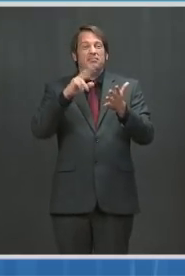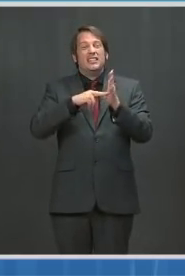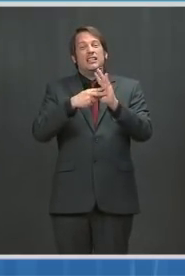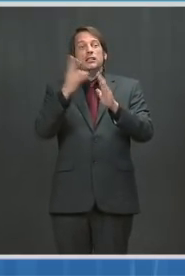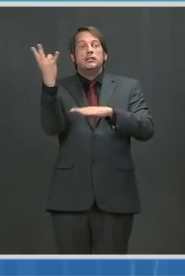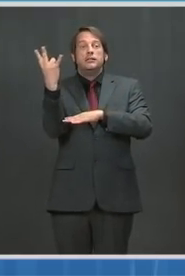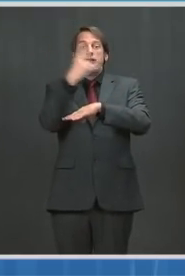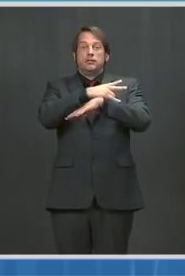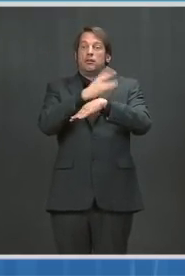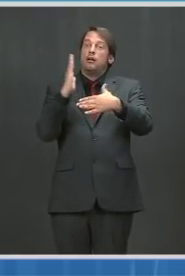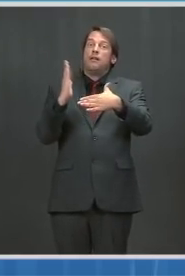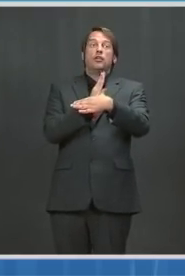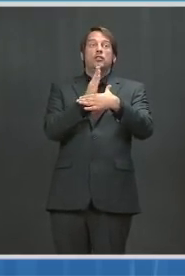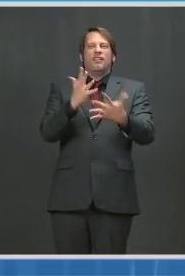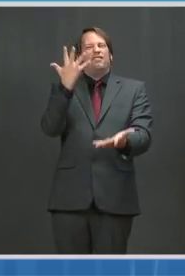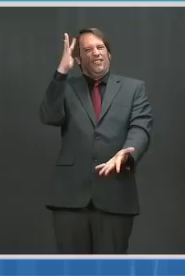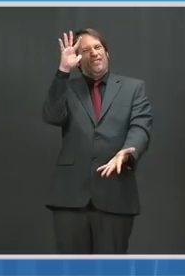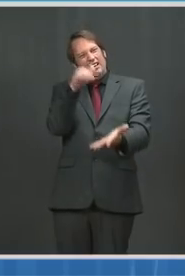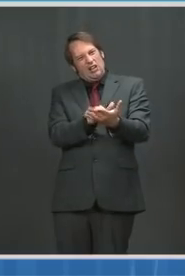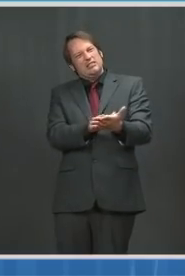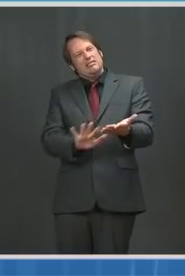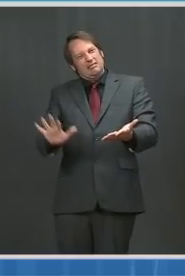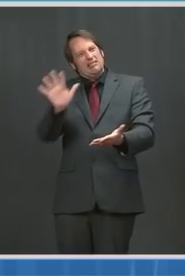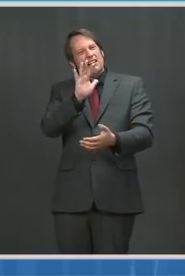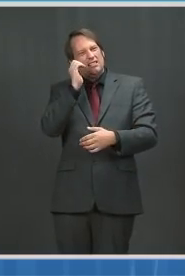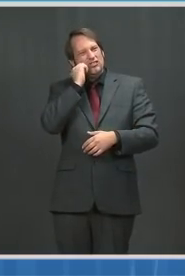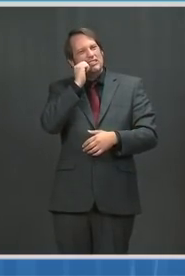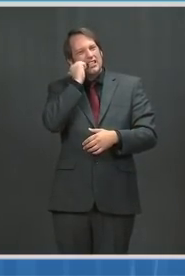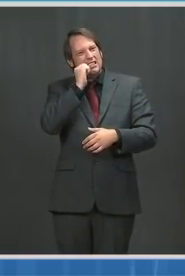is up about 2.7 percent from the prior seven-day average.